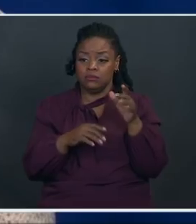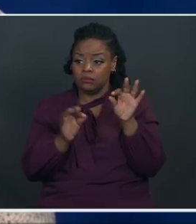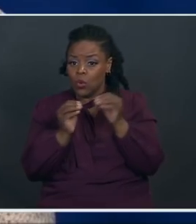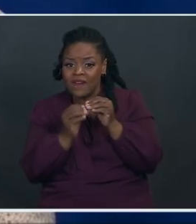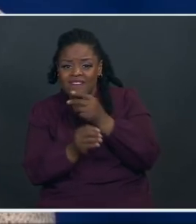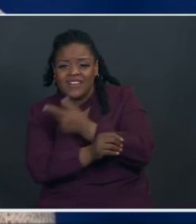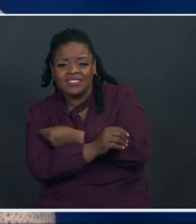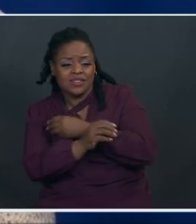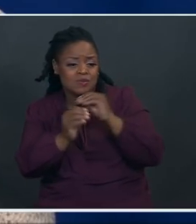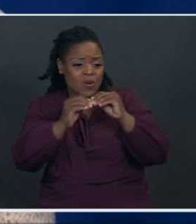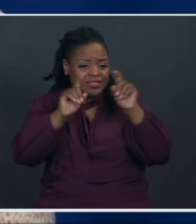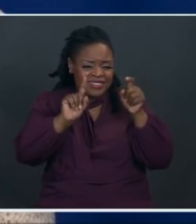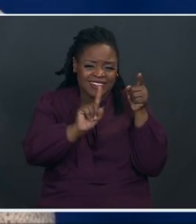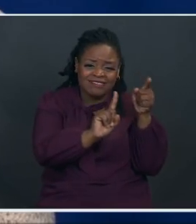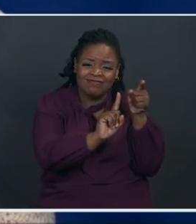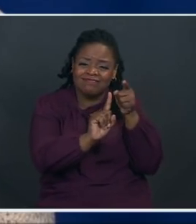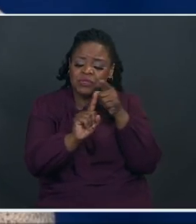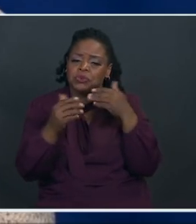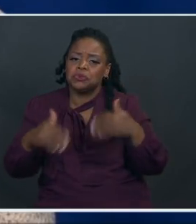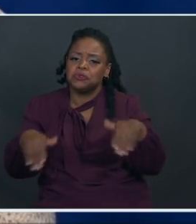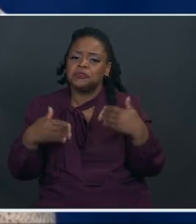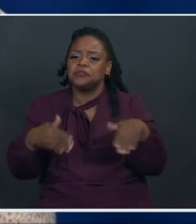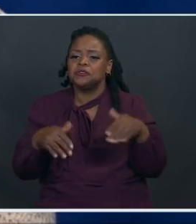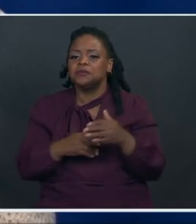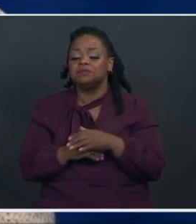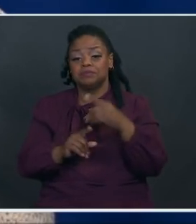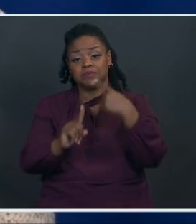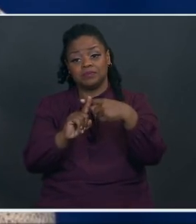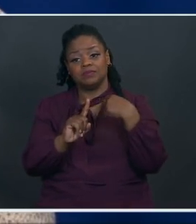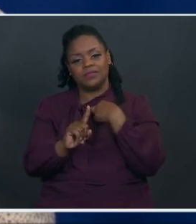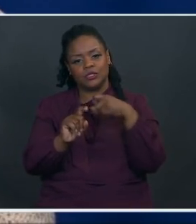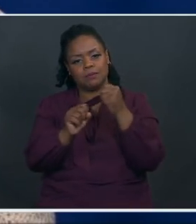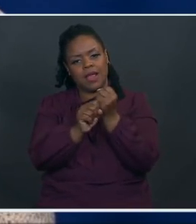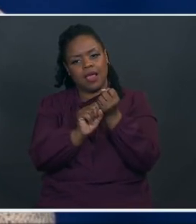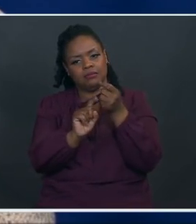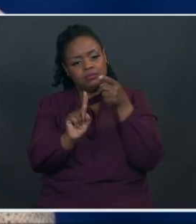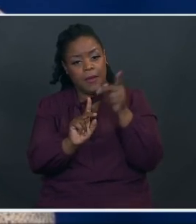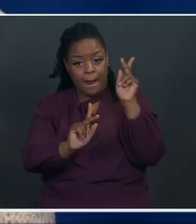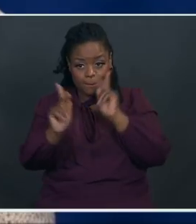for people to safely quarantine and isolate and to monitor the impacts of long COVID.